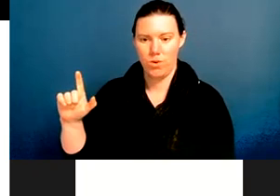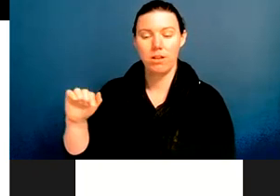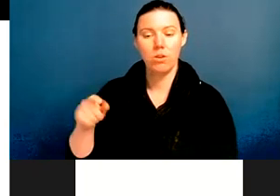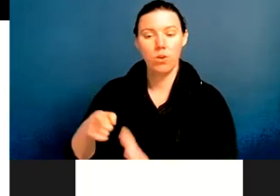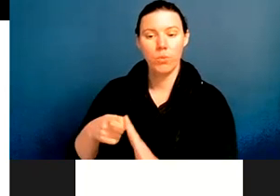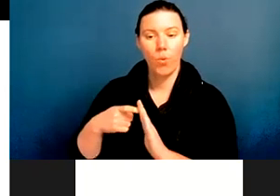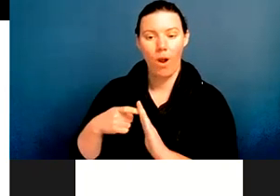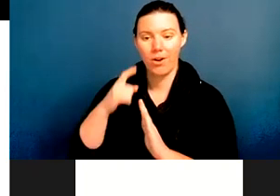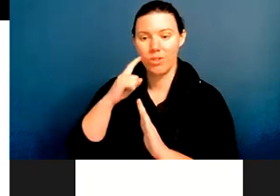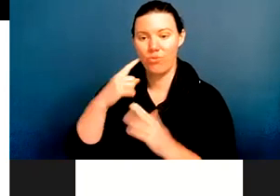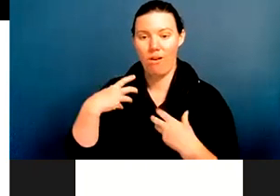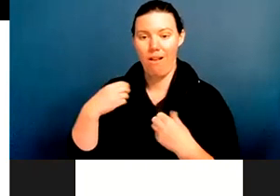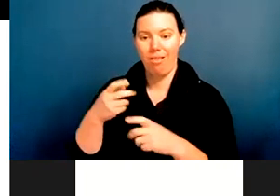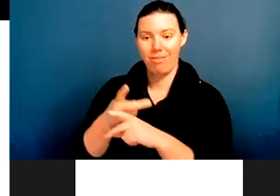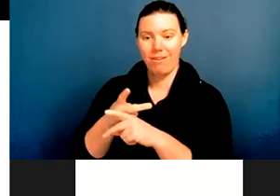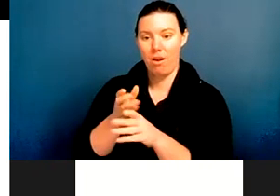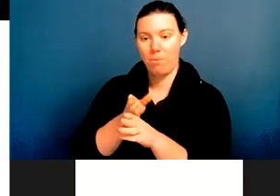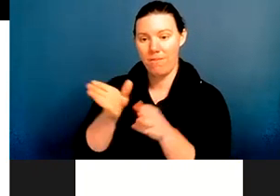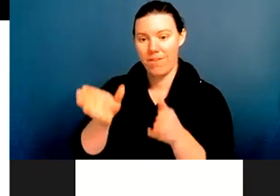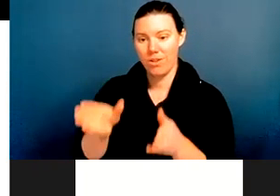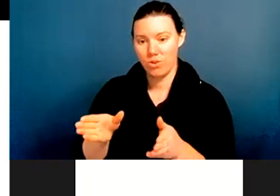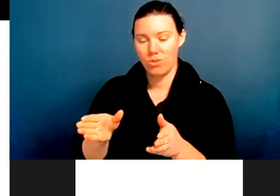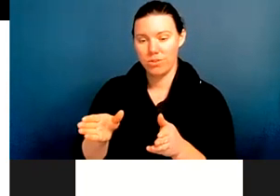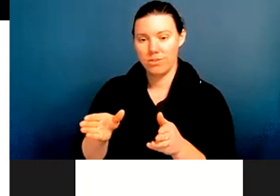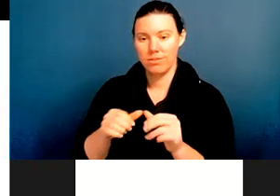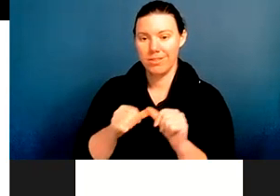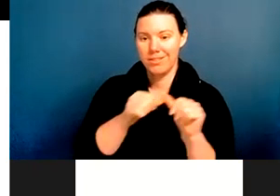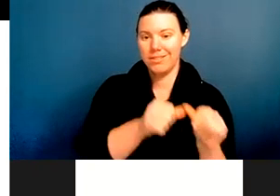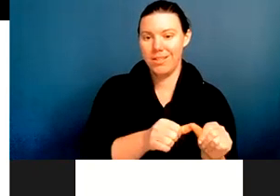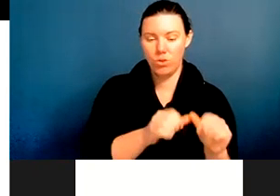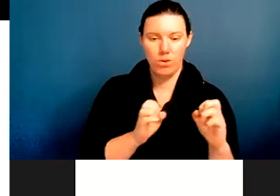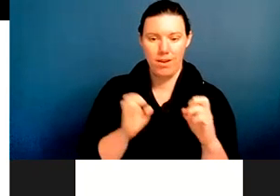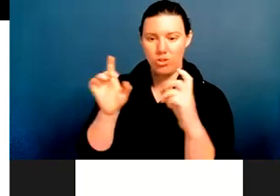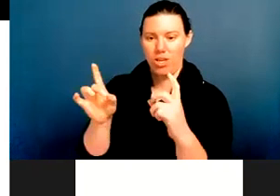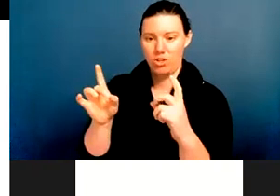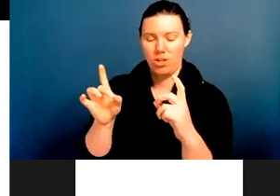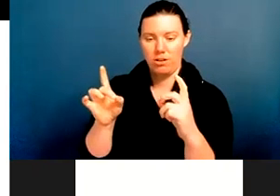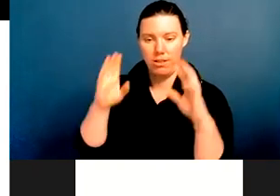take continuing education on topics of health equity. The goal is to help,